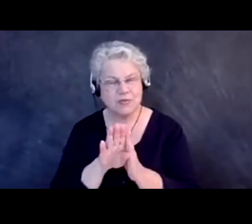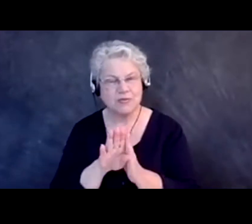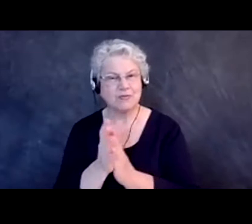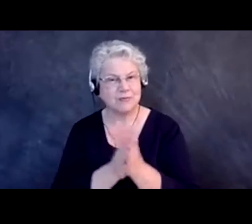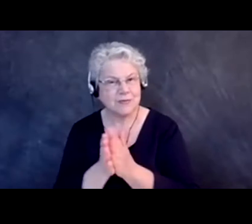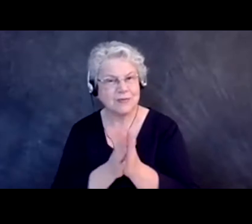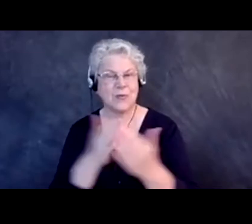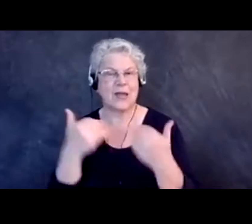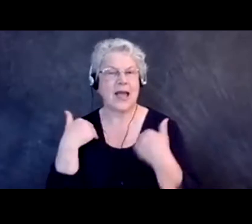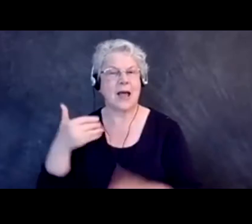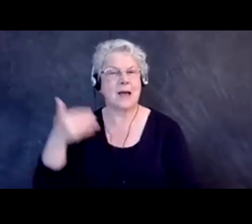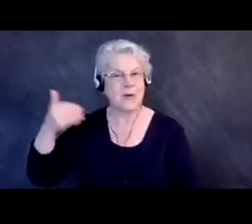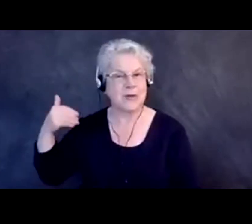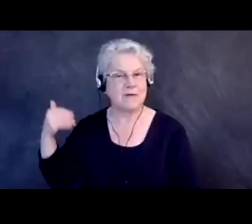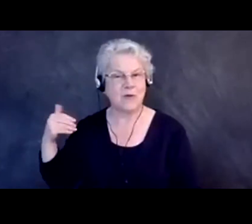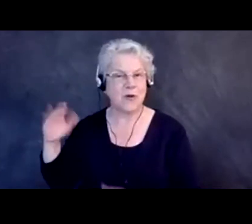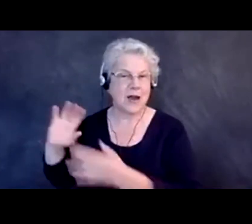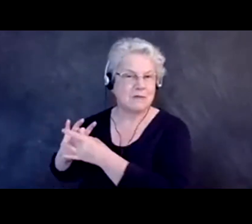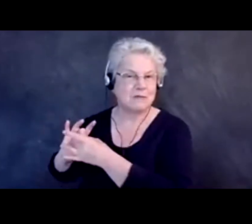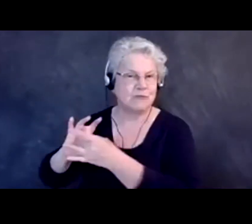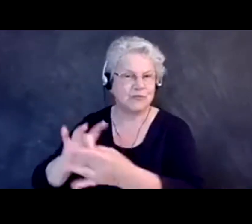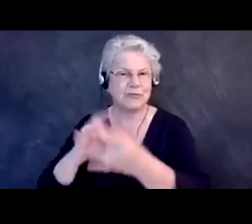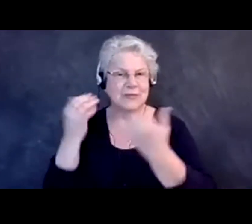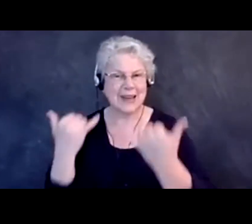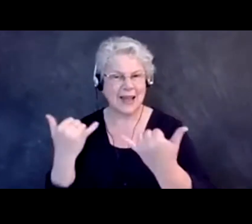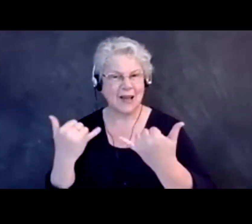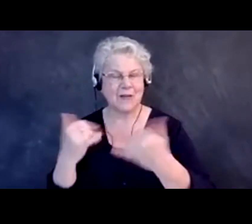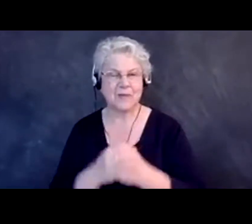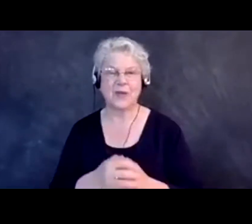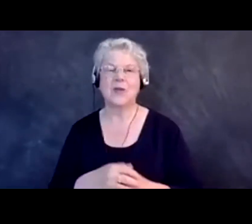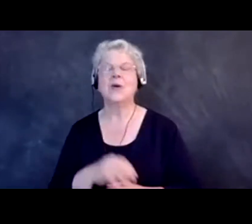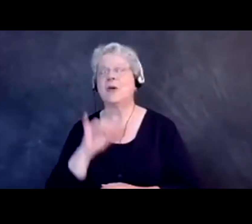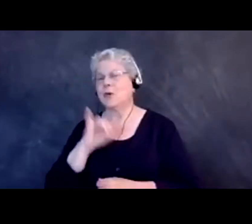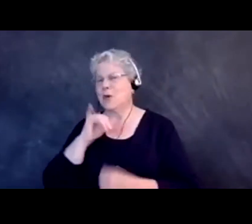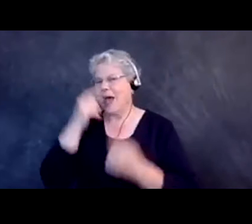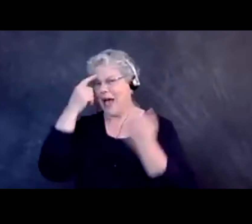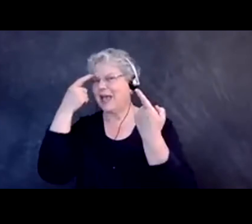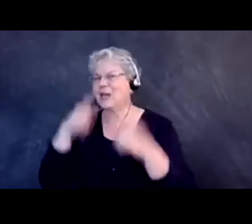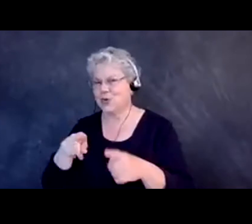Dana Moraes: Yep. I agree with you, that it's very difficult to do, but it happens to